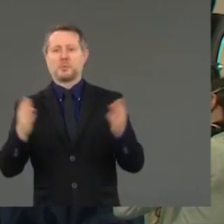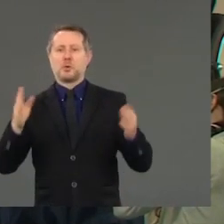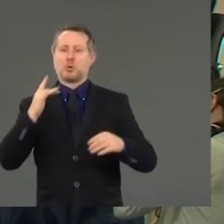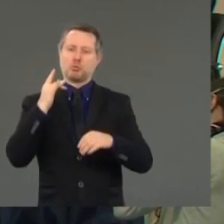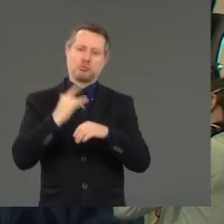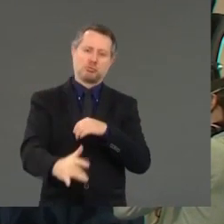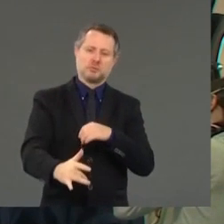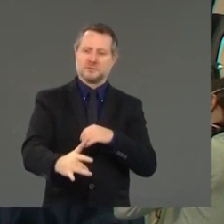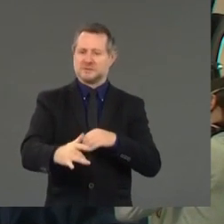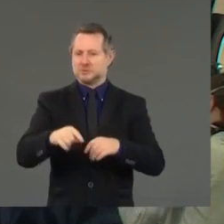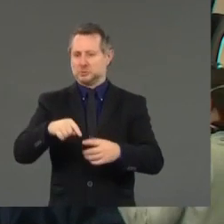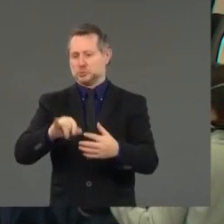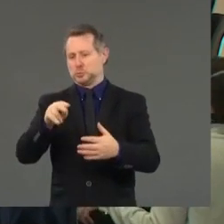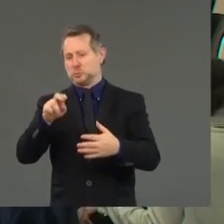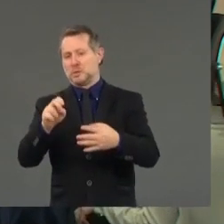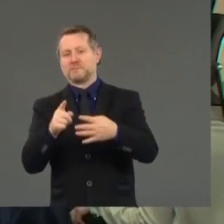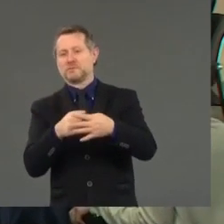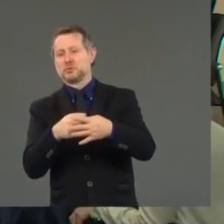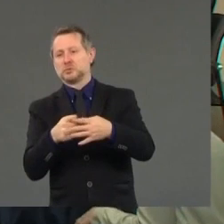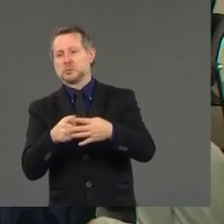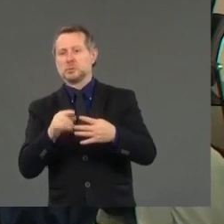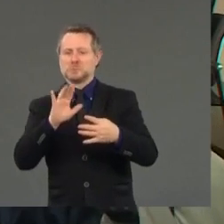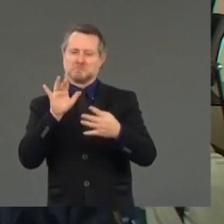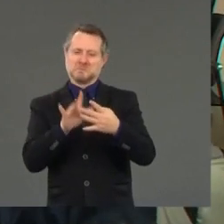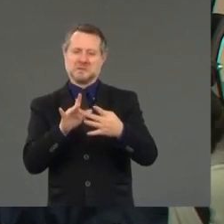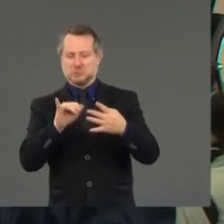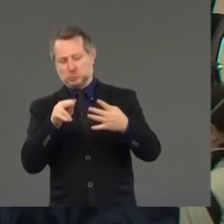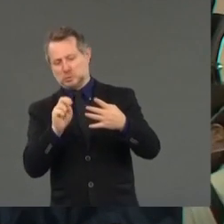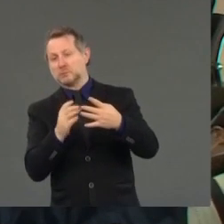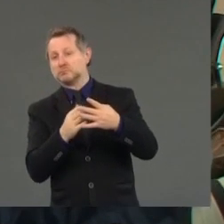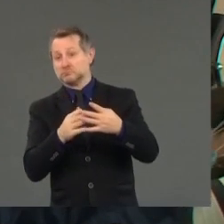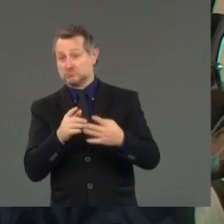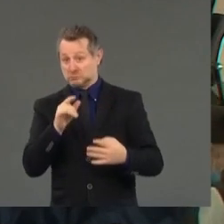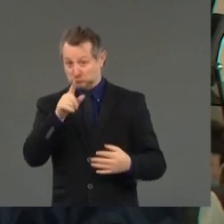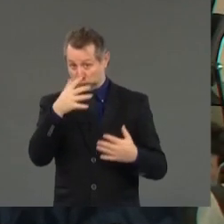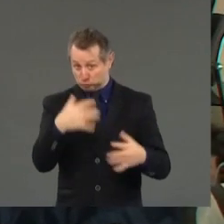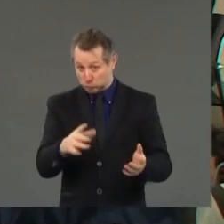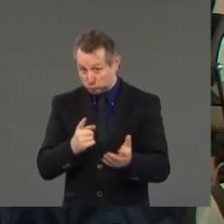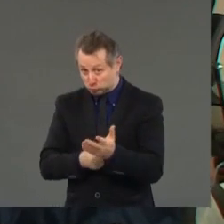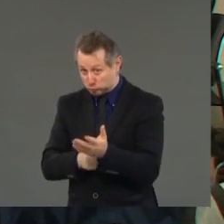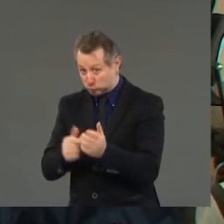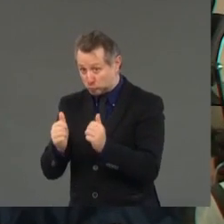SAYING WE HAVE TO REOPEN BY